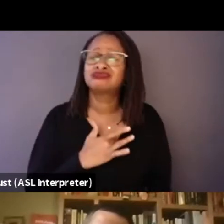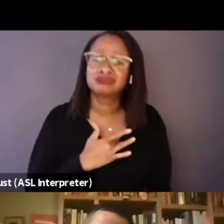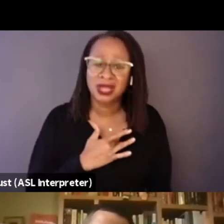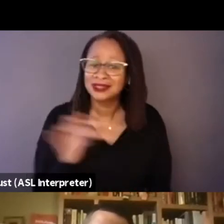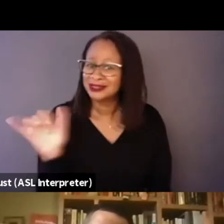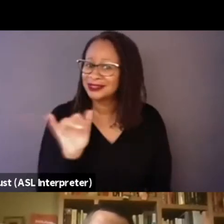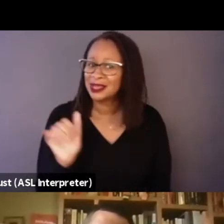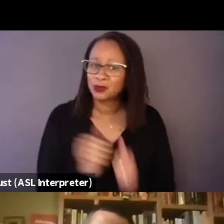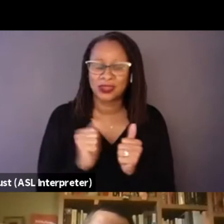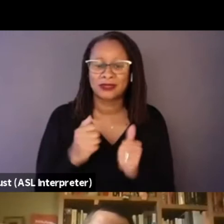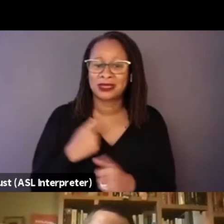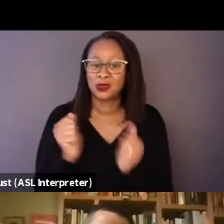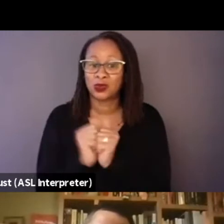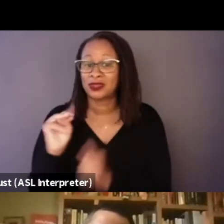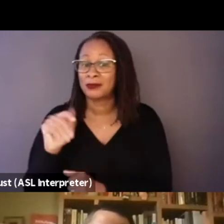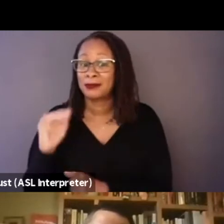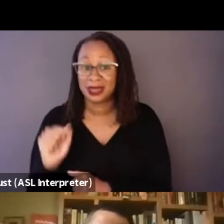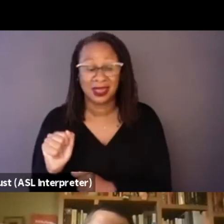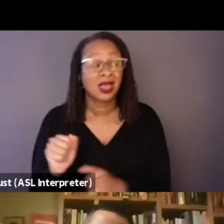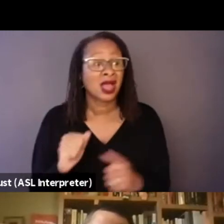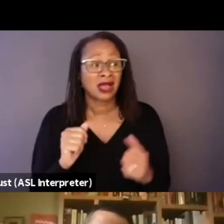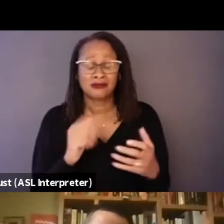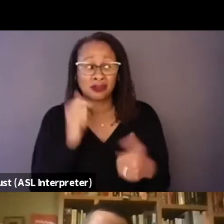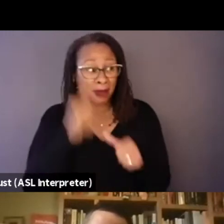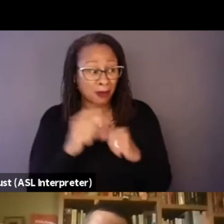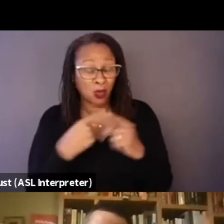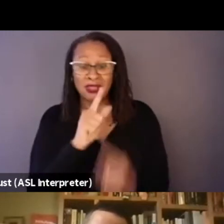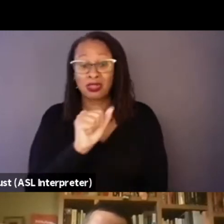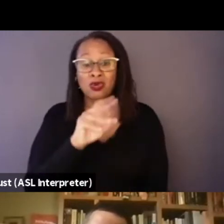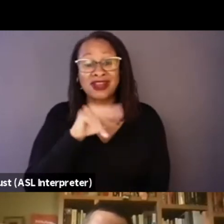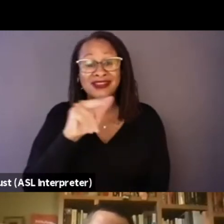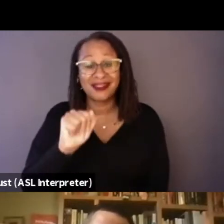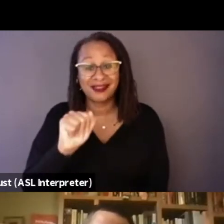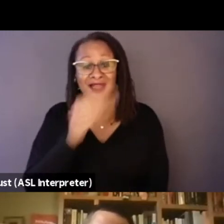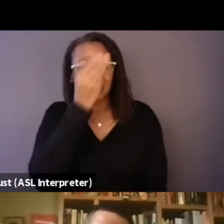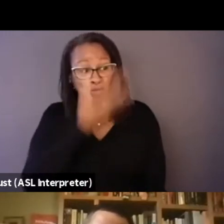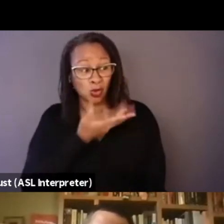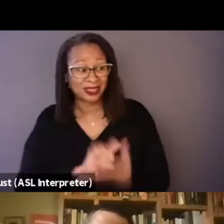I remember the day when Lorena told me this story and I make this promise.